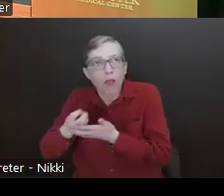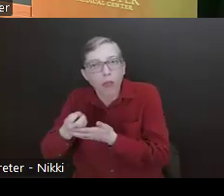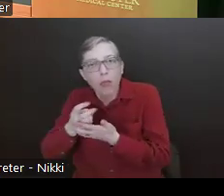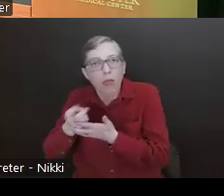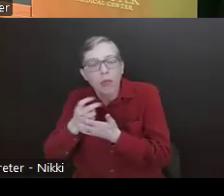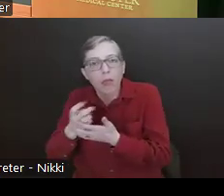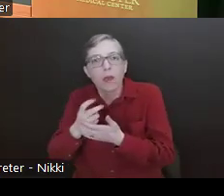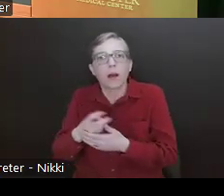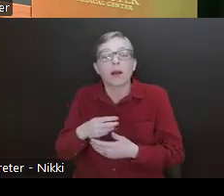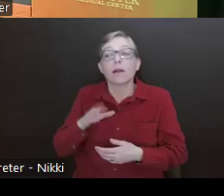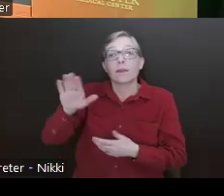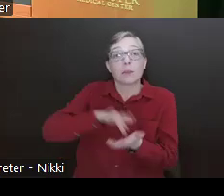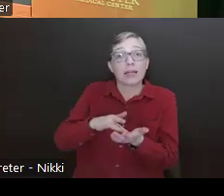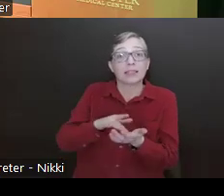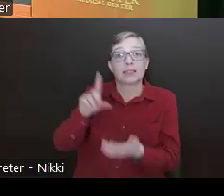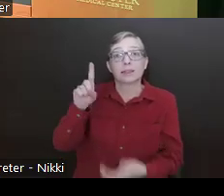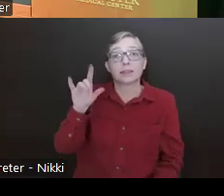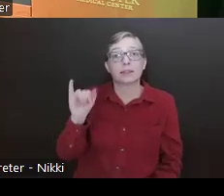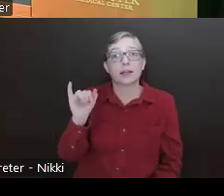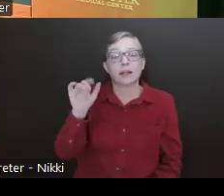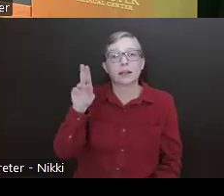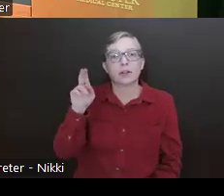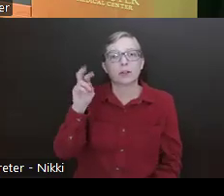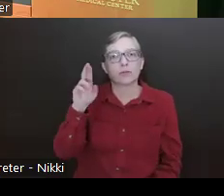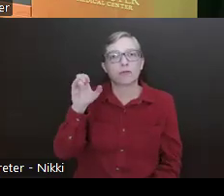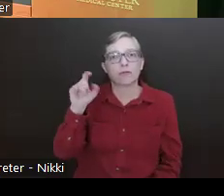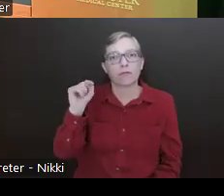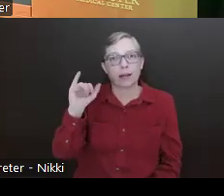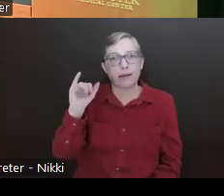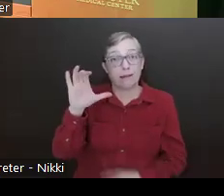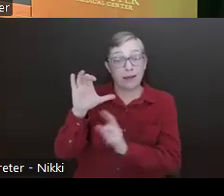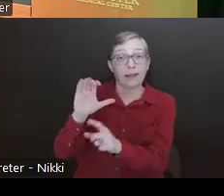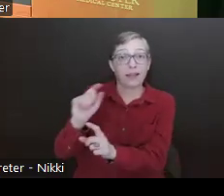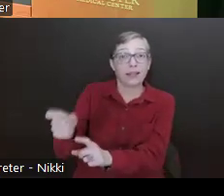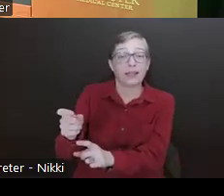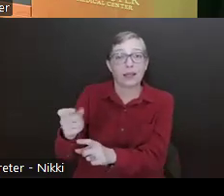or five times to go to the bathroom um adding another medication for sleep is not the answer